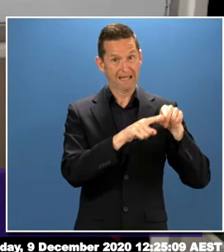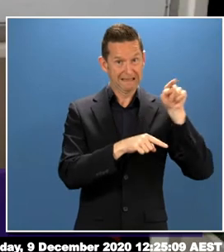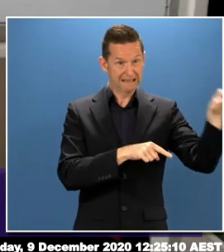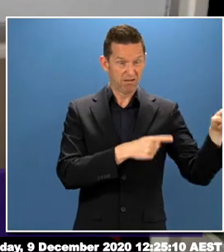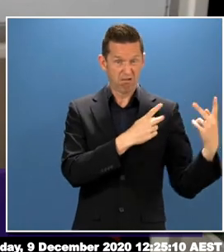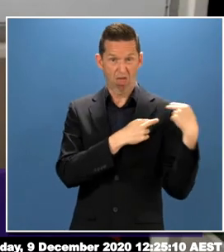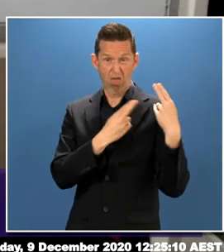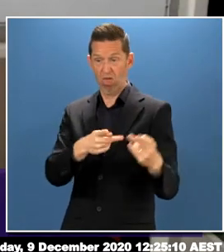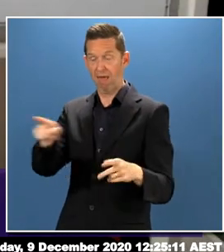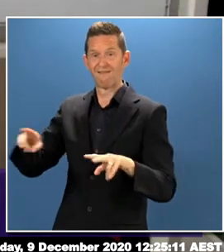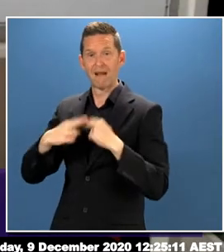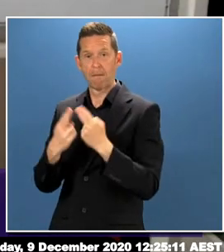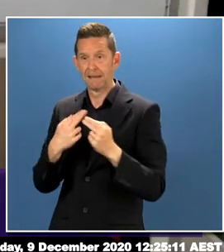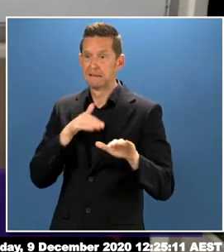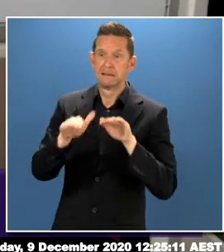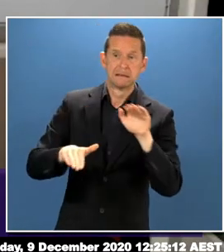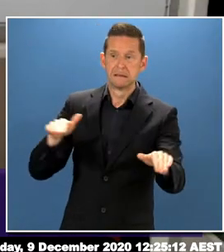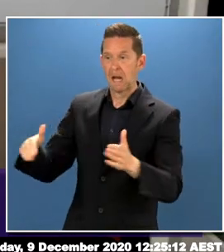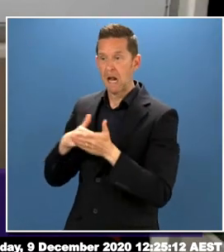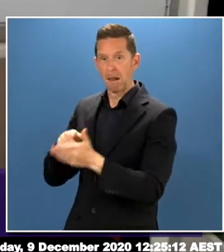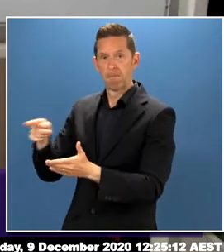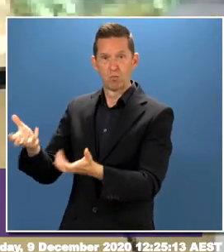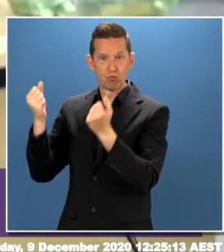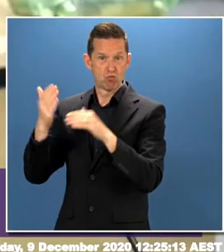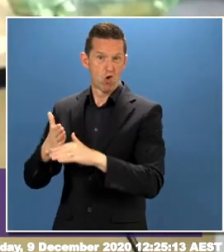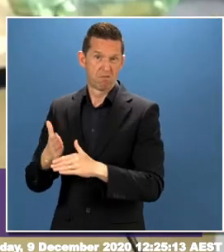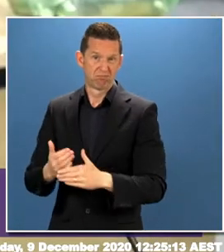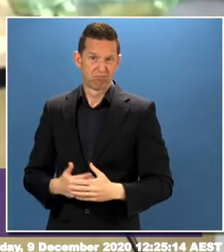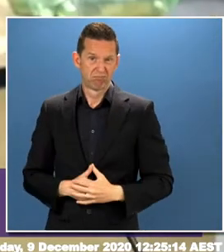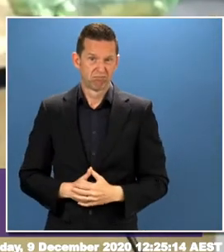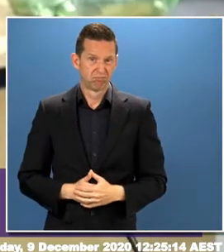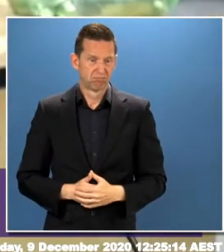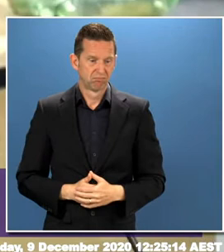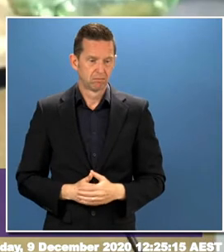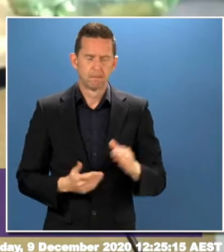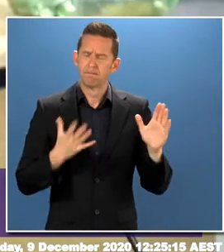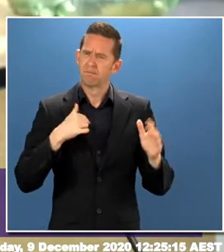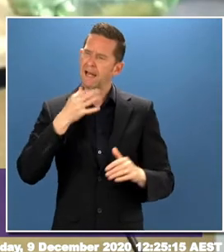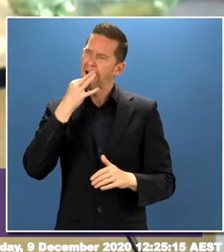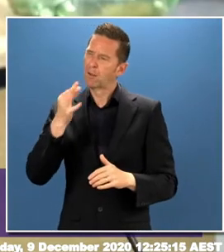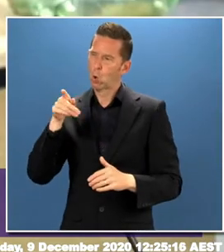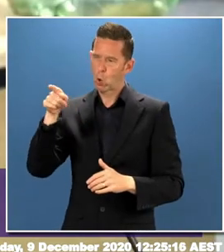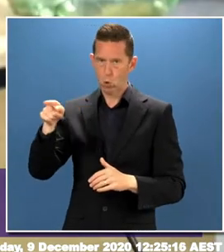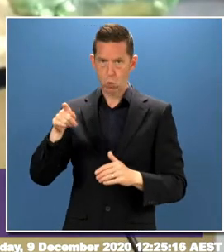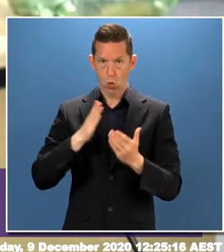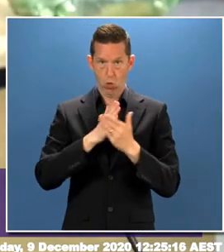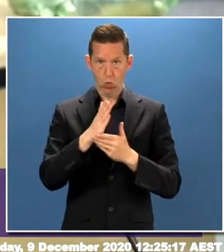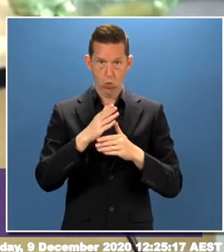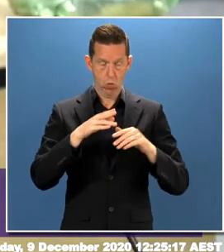Ms Kroes, I want to now move on to some barriers that you've identified, and that's through not only the survey, but your eight years with